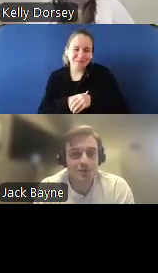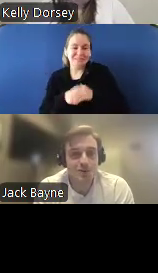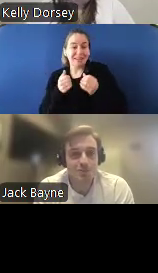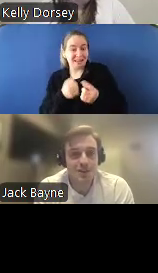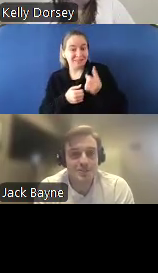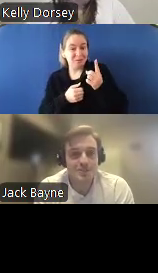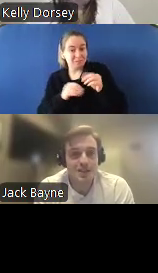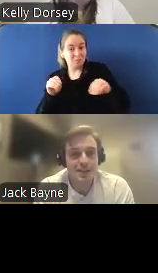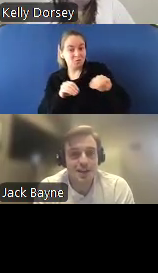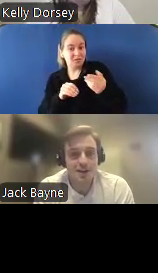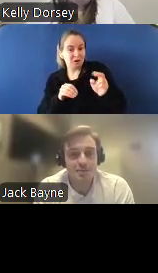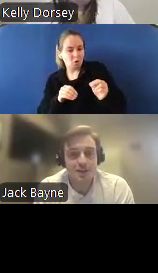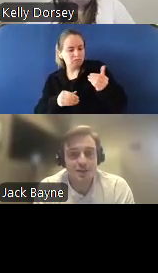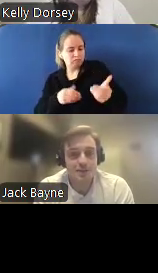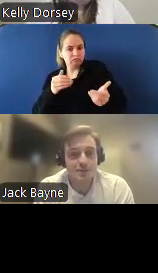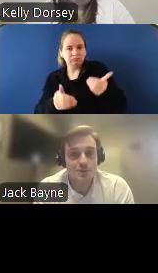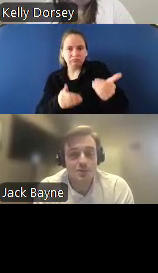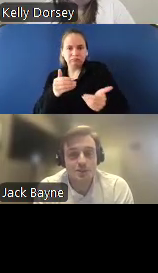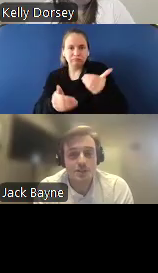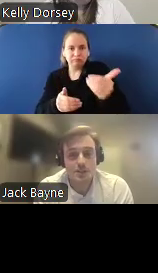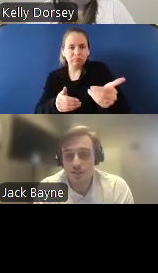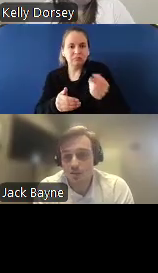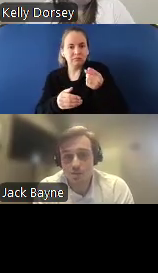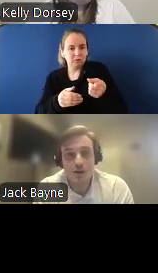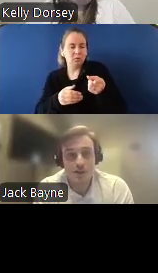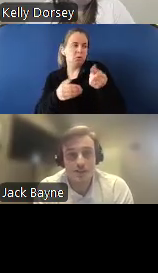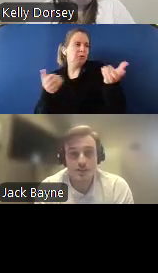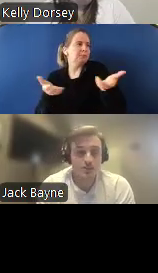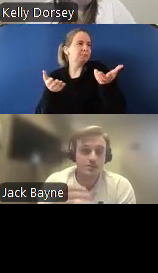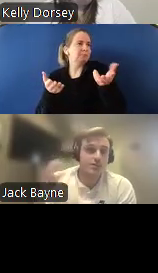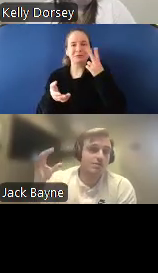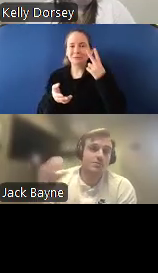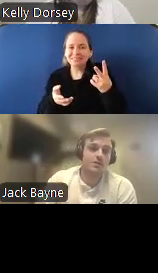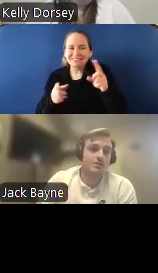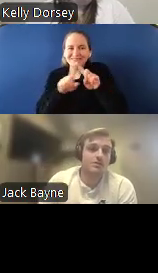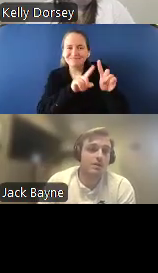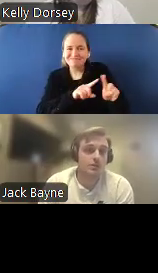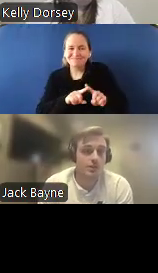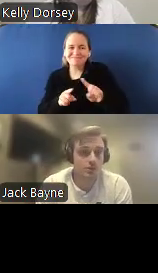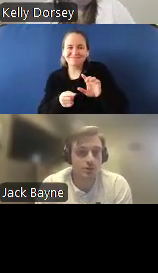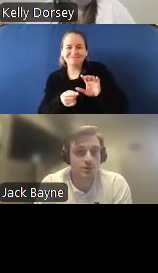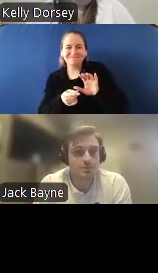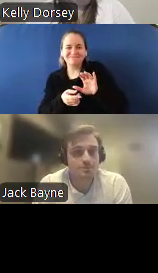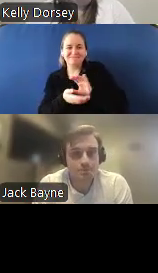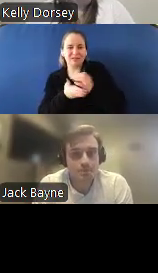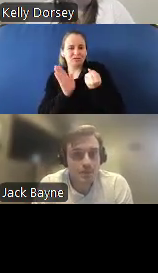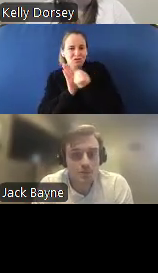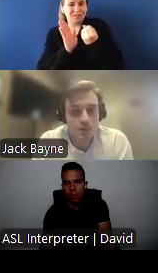at their own pace. And you would see, you know, various different amounts of credentials earned.